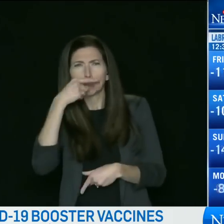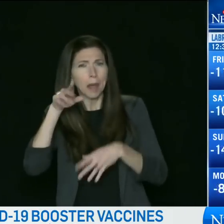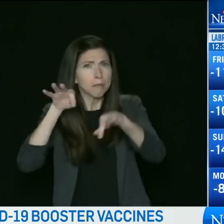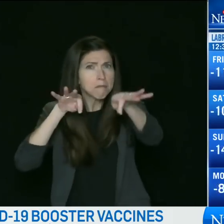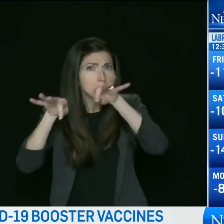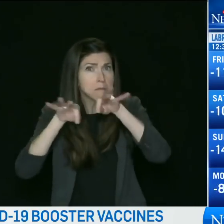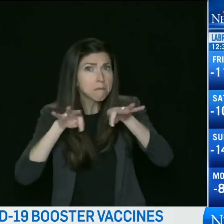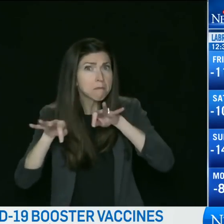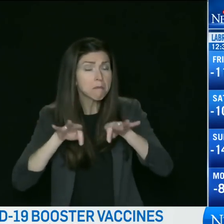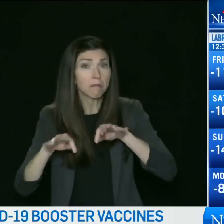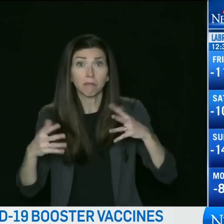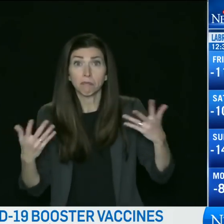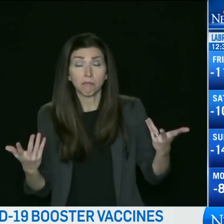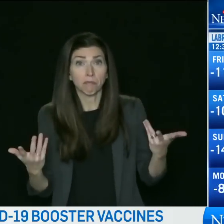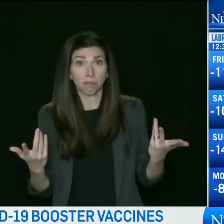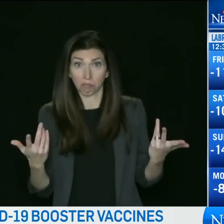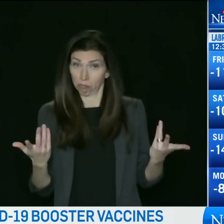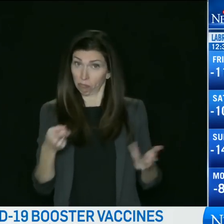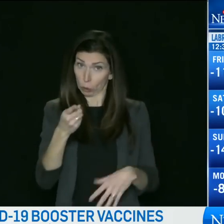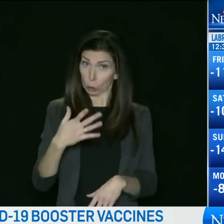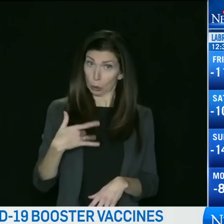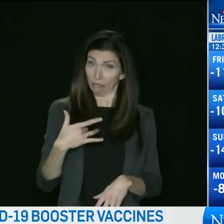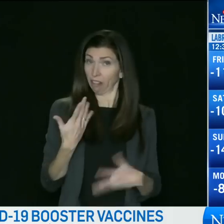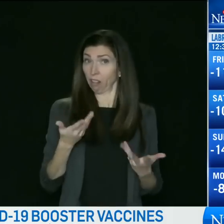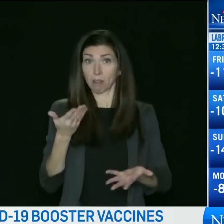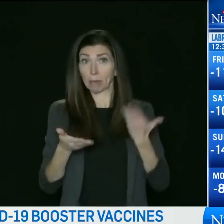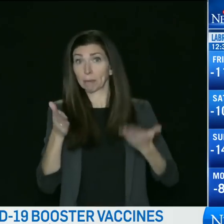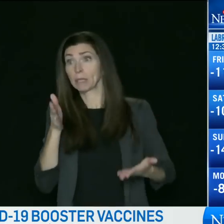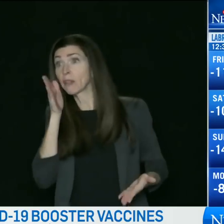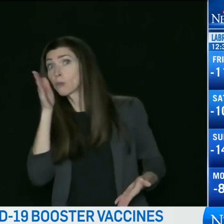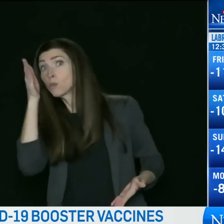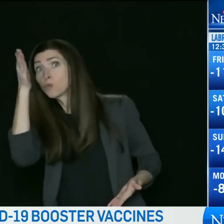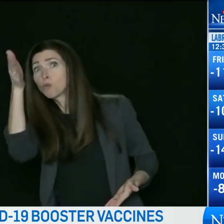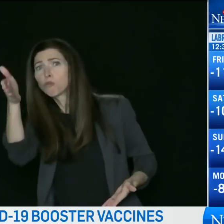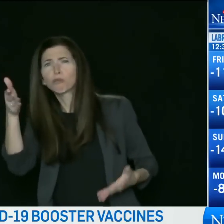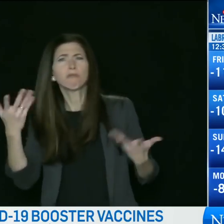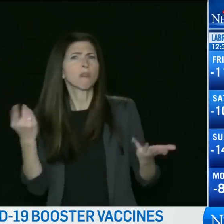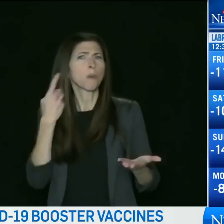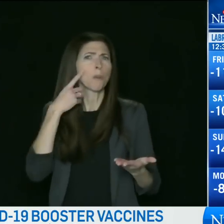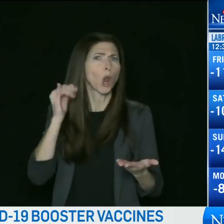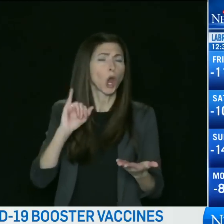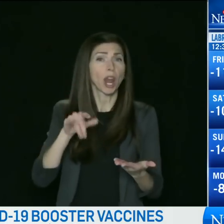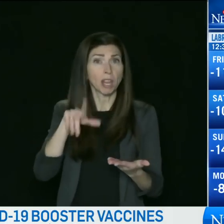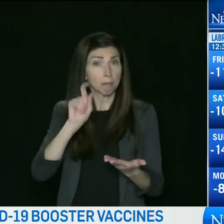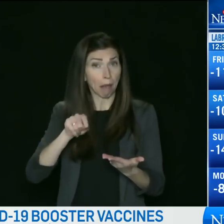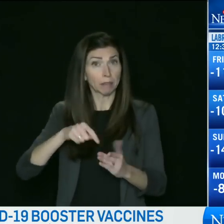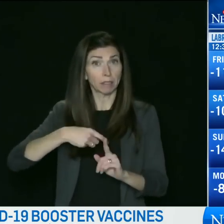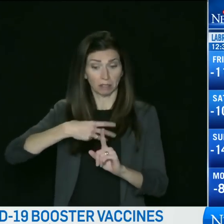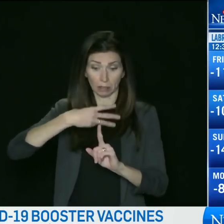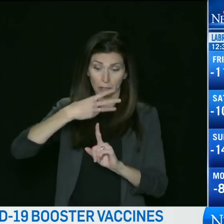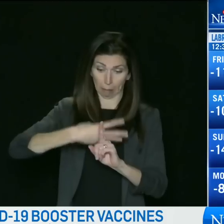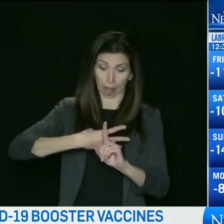I'M WONDERING IF YOU CAN SPEAK MORE ABOUT THAT AND WHETHER WE HAVE A BETTER UNDERSTANDING OF WHETHER CANADIANS MAY BE